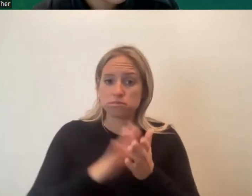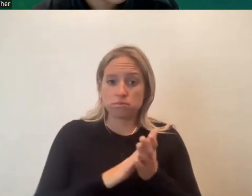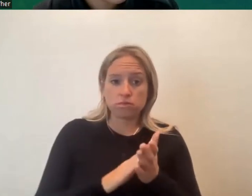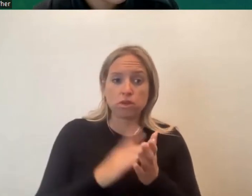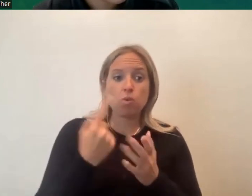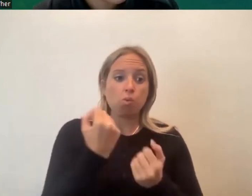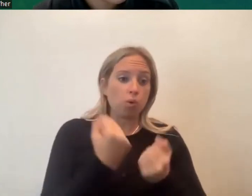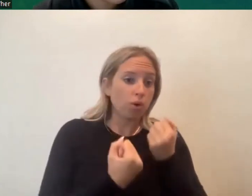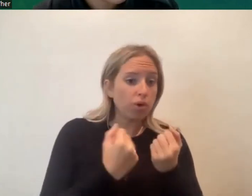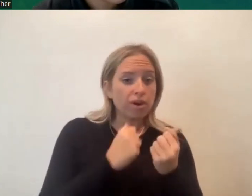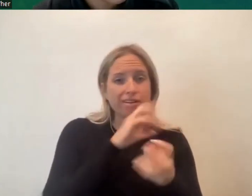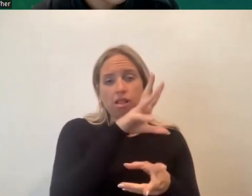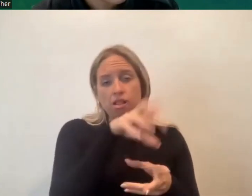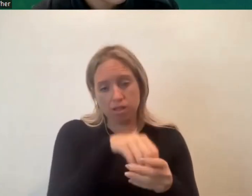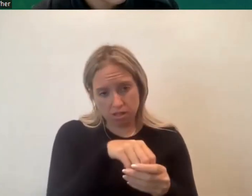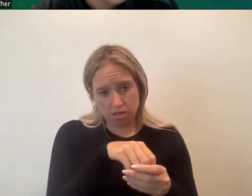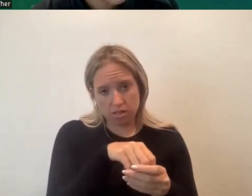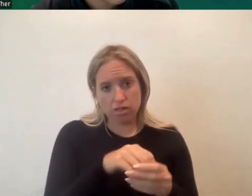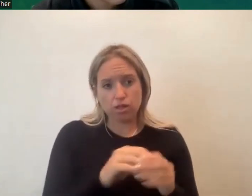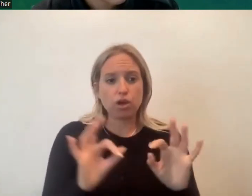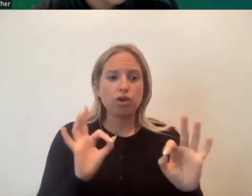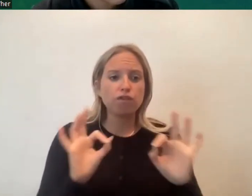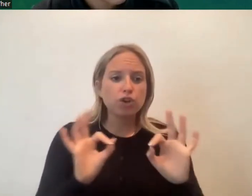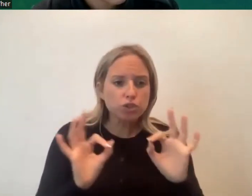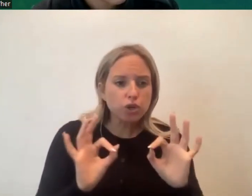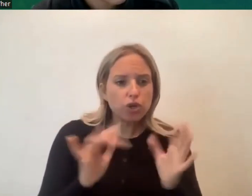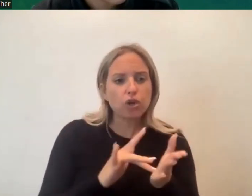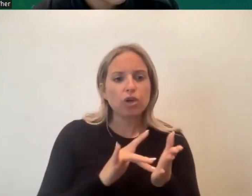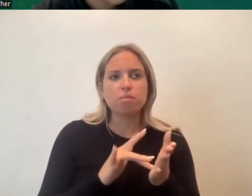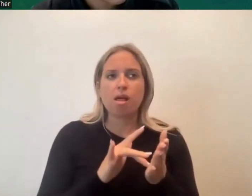That's not counting furniture, medical equipment, that kind of thing.